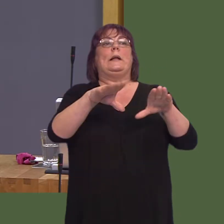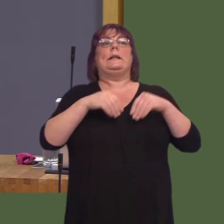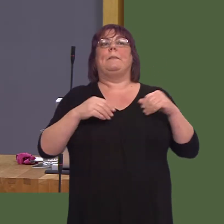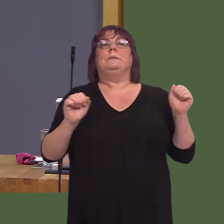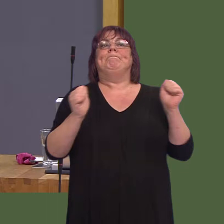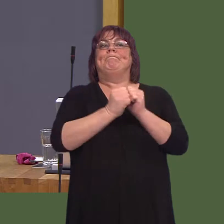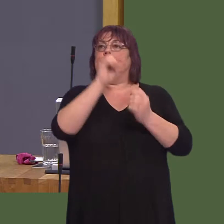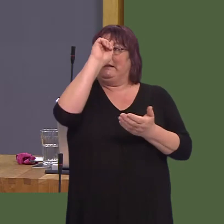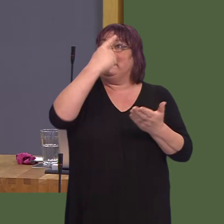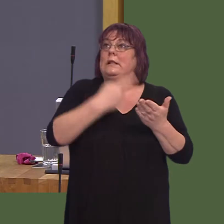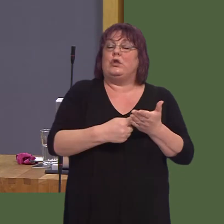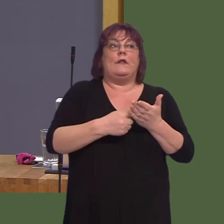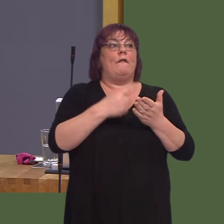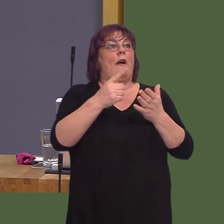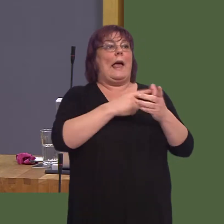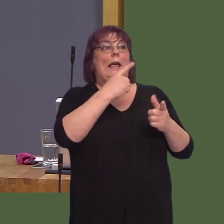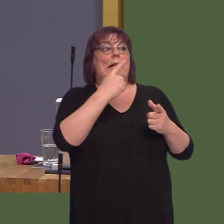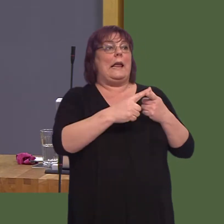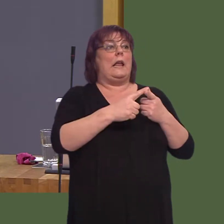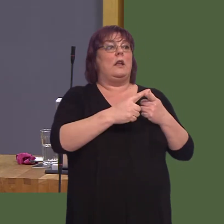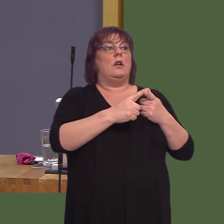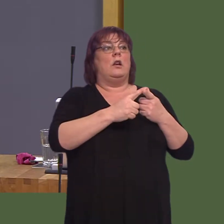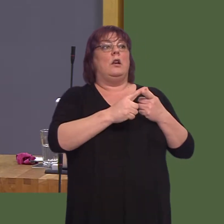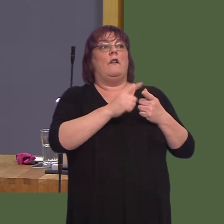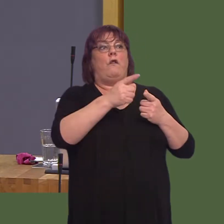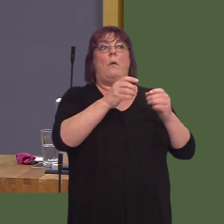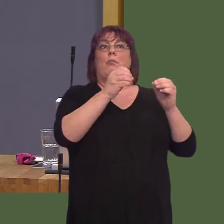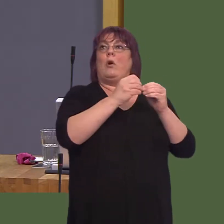decision to remove A&E from Bronglais or Glangwili?